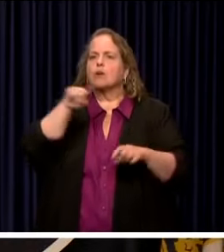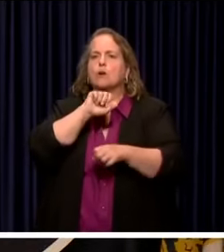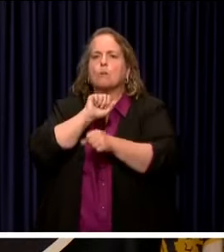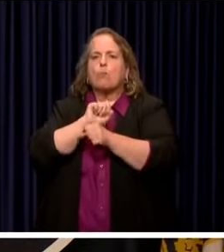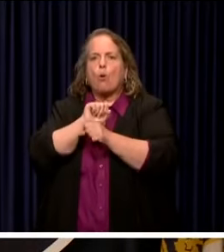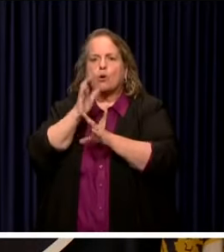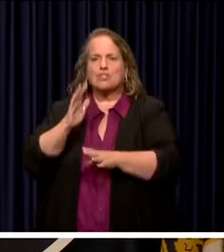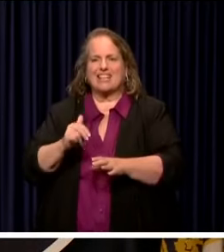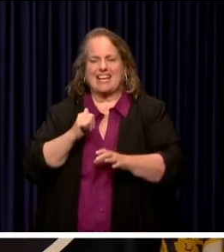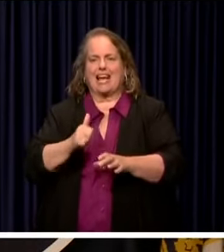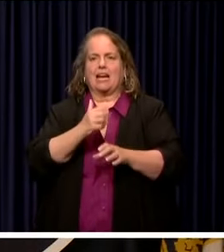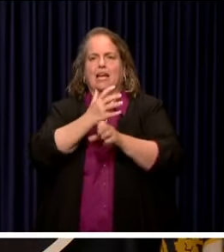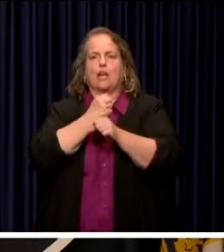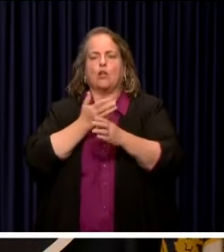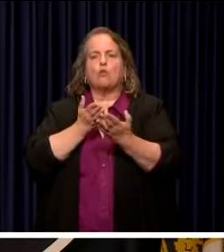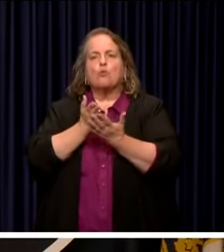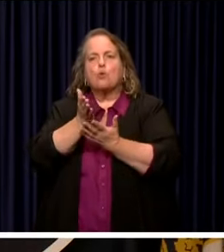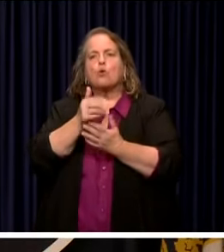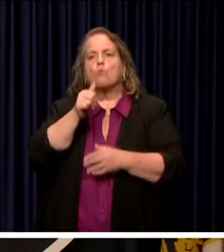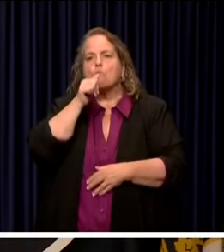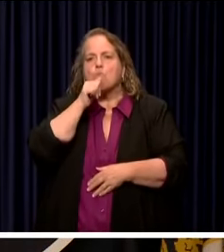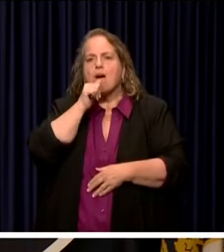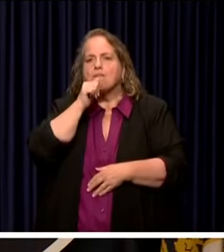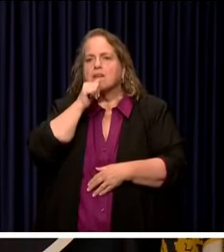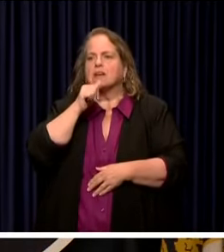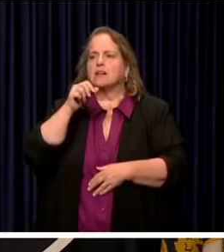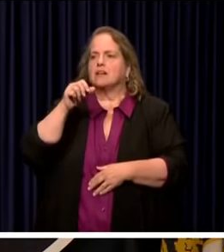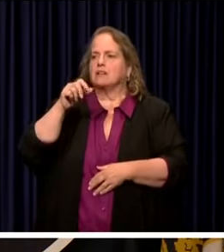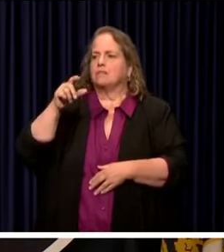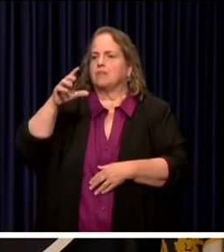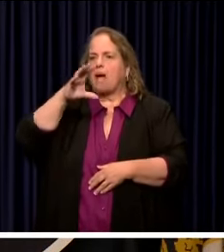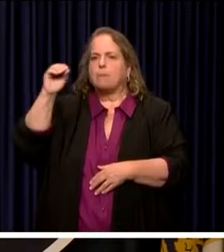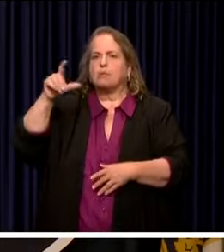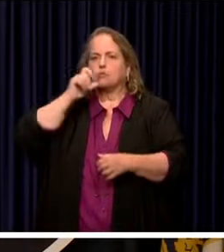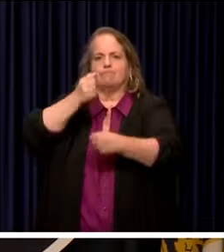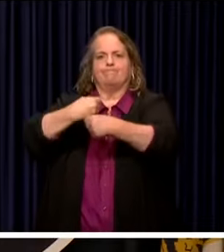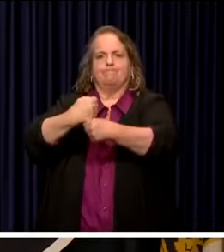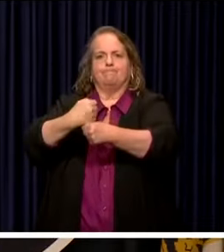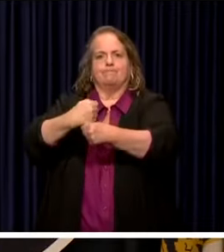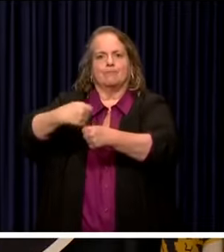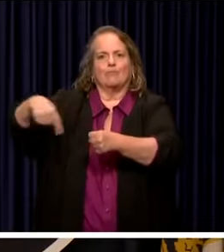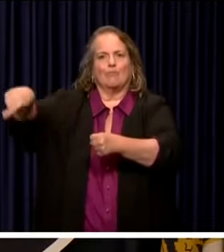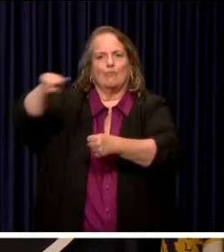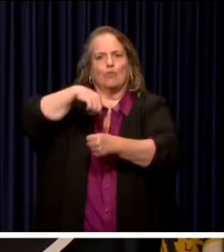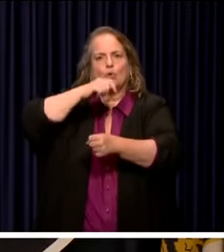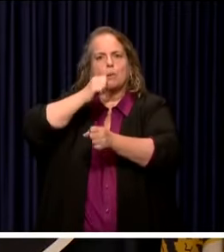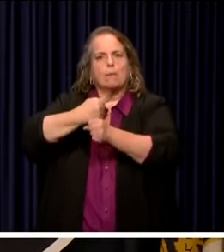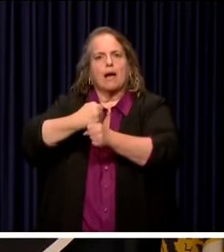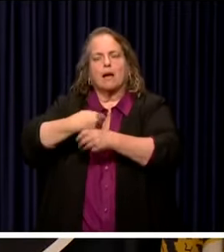THINK ABOUT, WE'VE GOT TO LOOK AT THE RISK ESPECIALLY HERE. WE HAVE 46 ADDITIONAL RESIDENTS